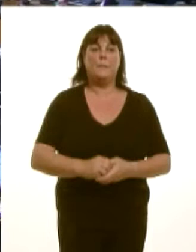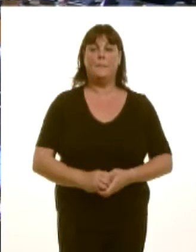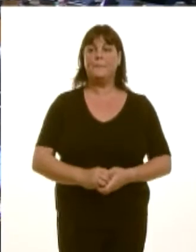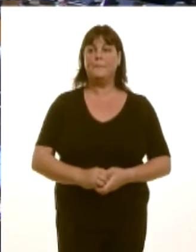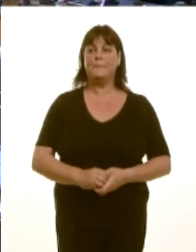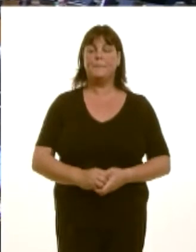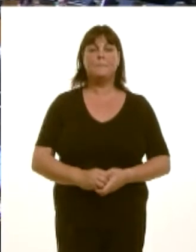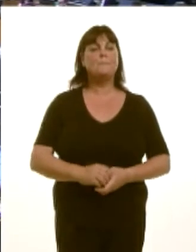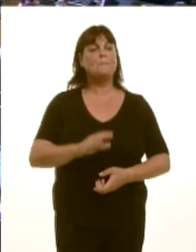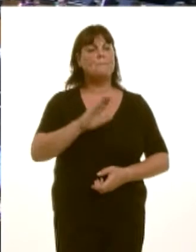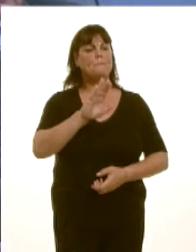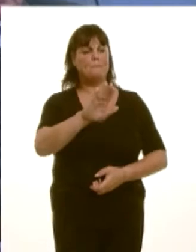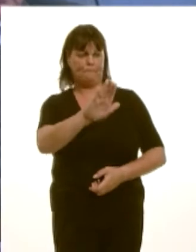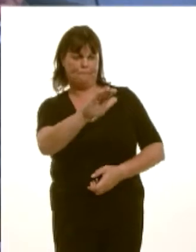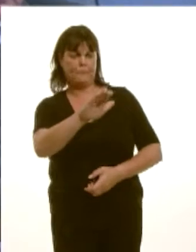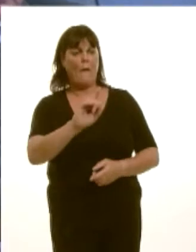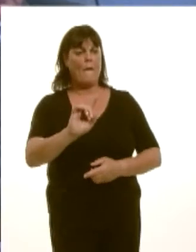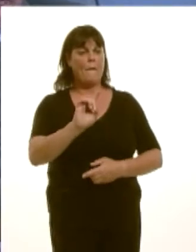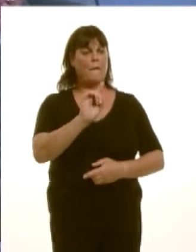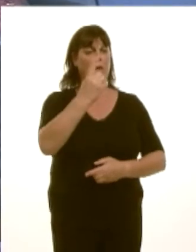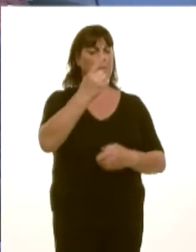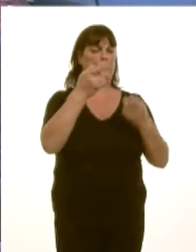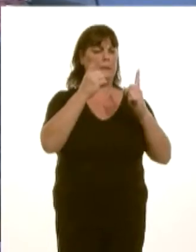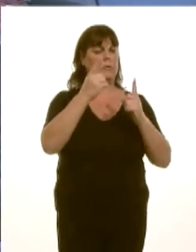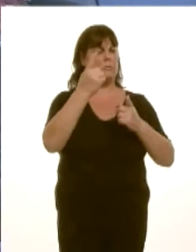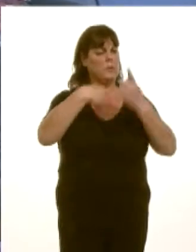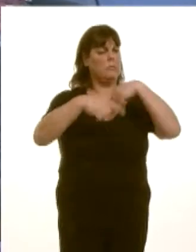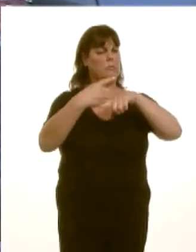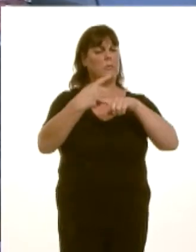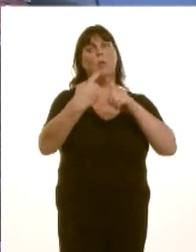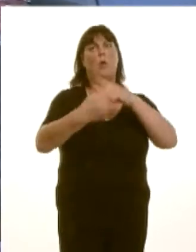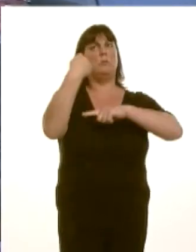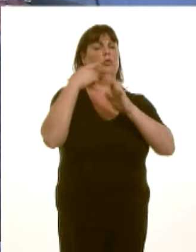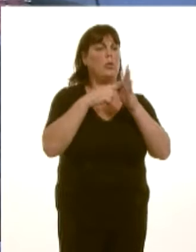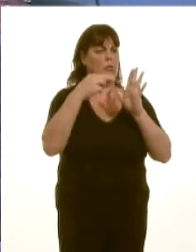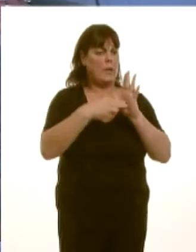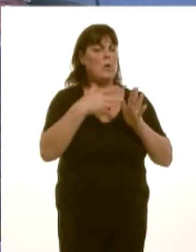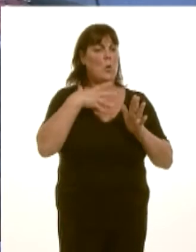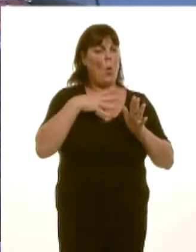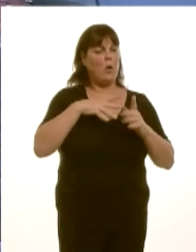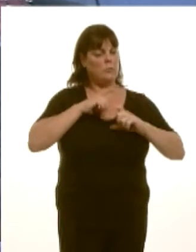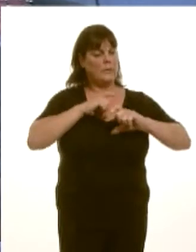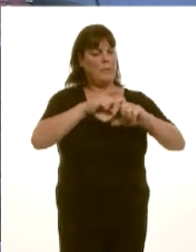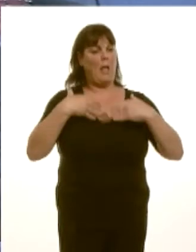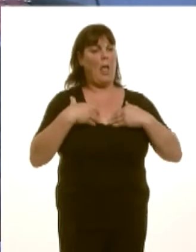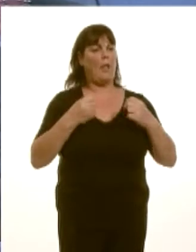First Minister, last January, you said, Andrew R.T. Davies: ‘We want a sustainable health service that is based on the guidance that doctors themselves give.’ Andrew R.T.